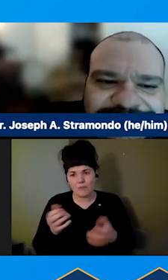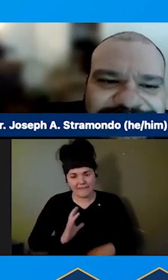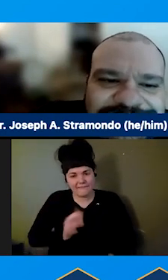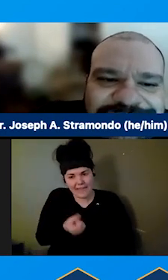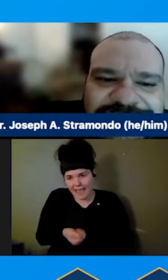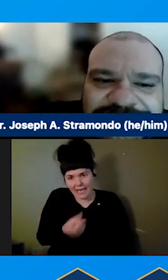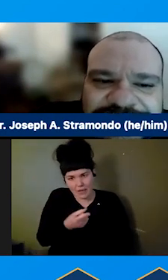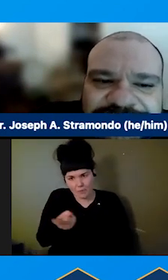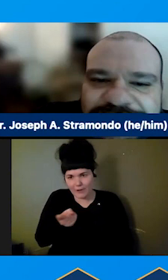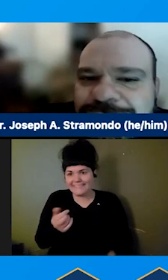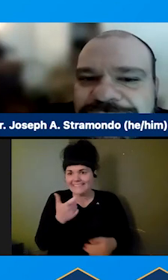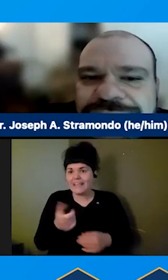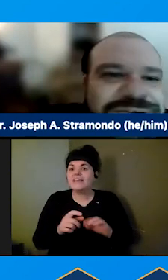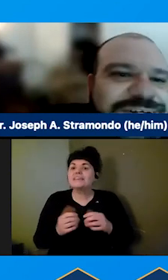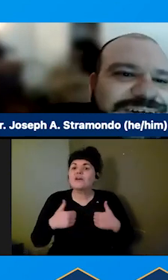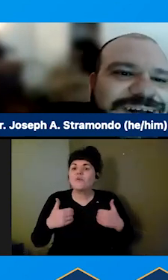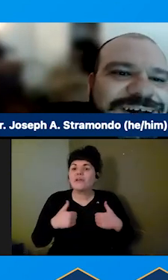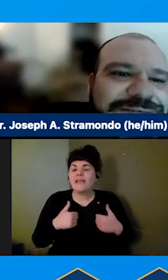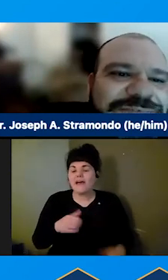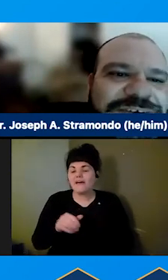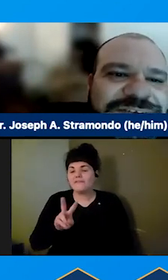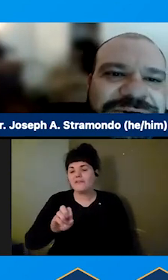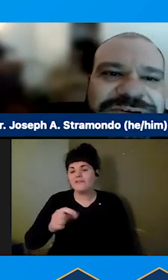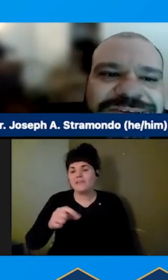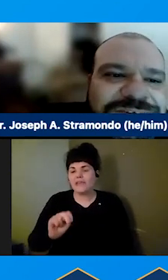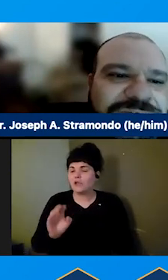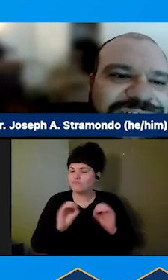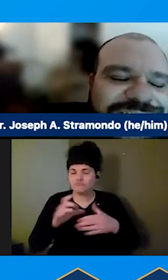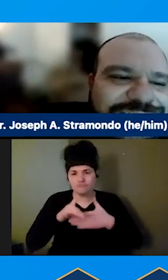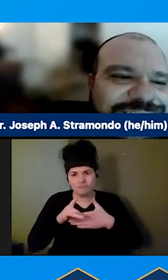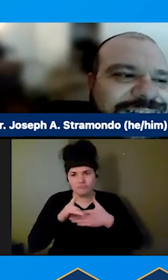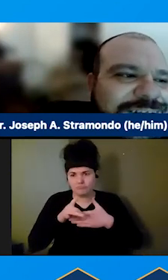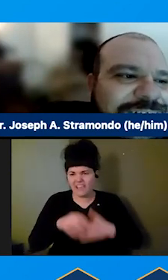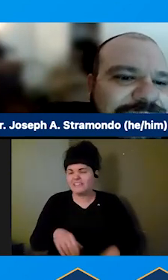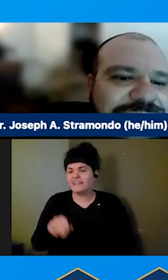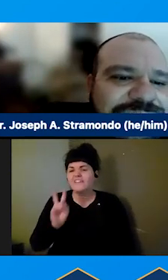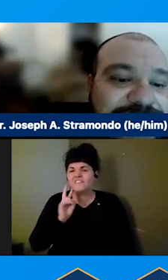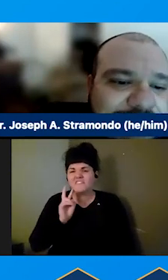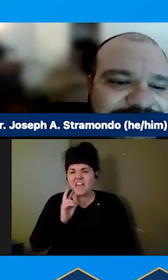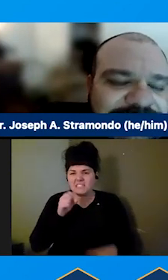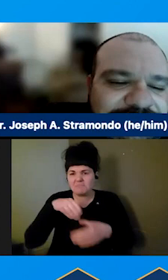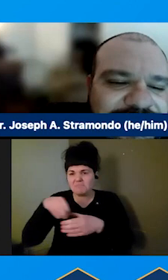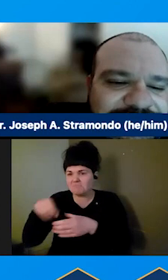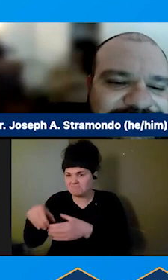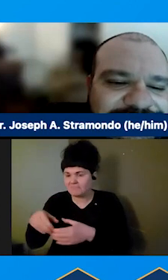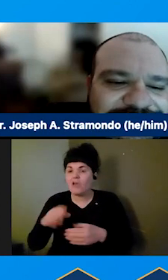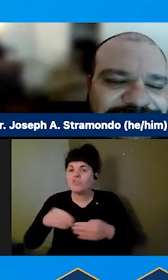the audience. We'll have a vegan vegan burrito. These are